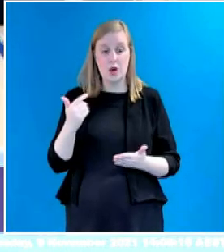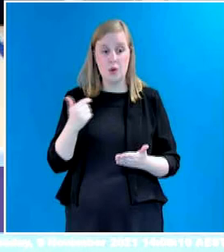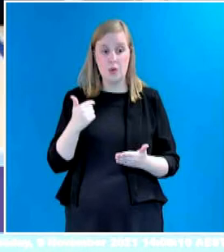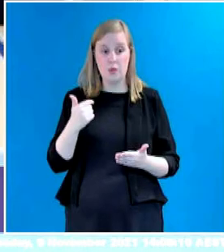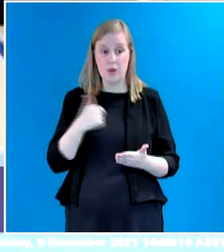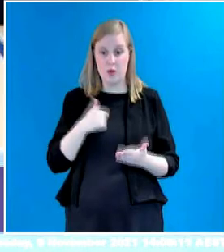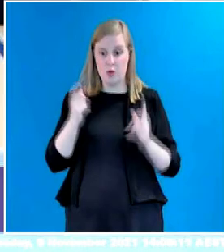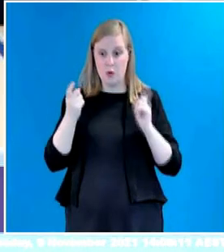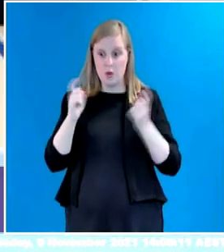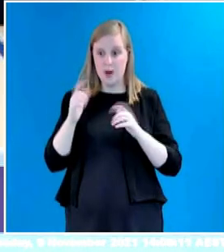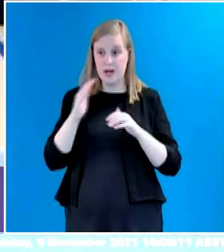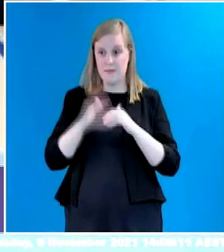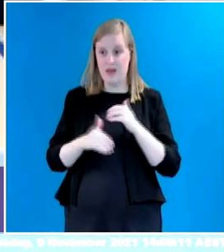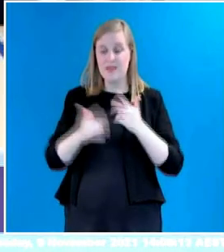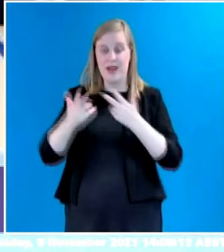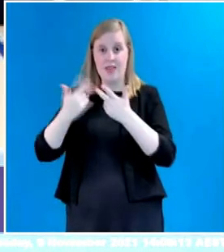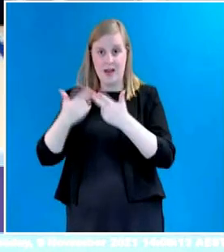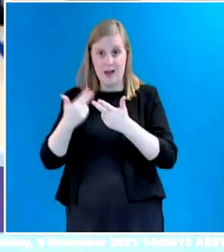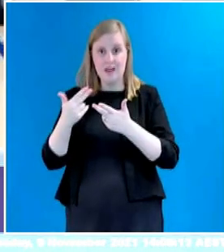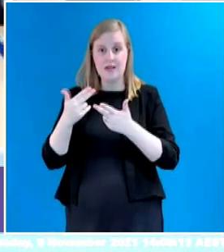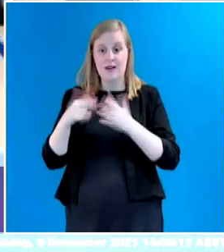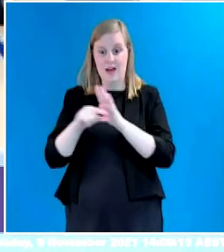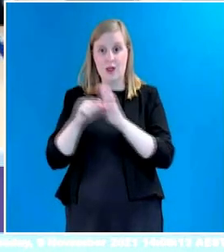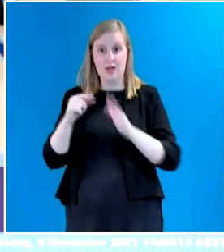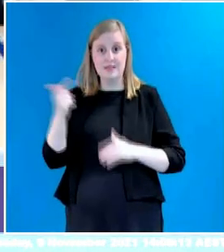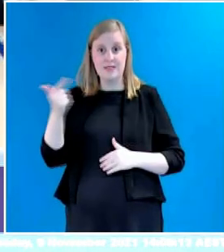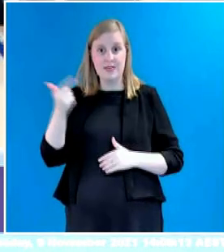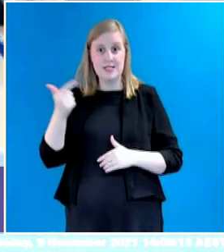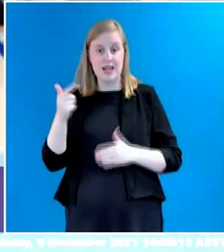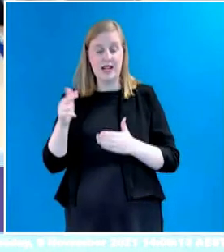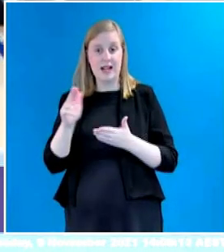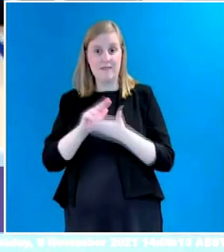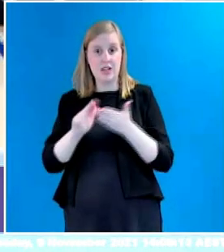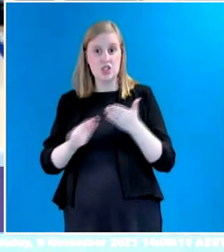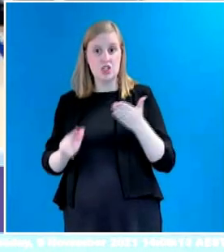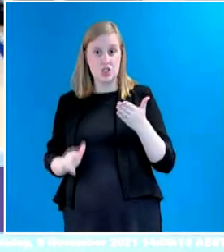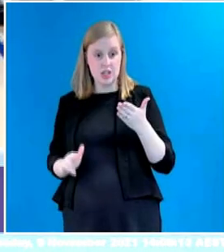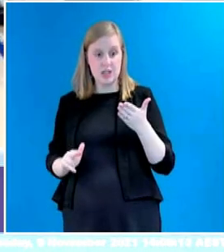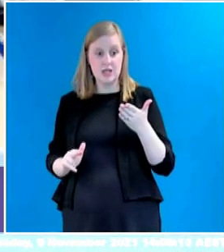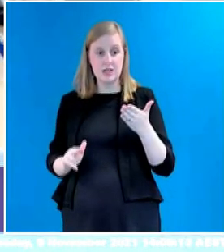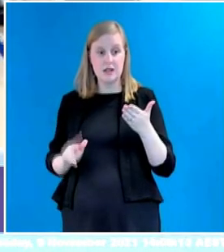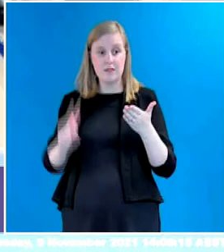convention, the other convention, we were worried about mail being opened and people peering through people's windows.